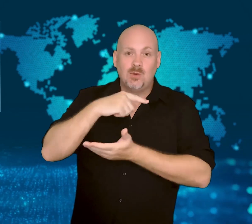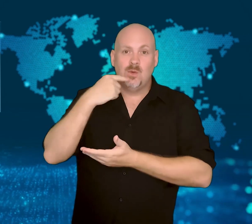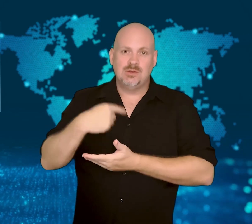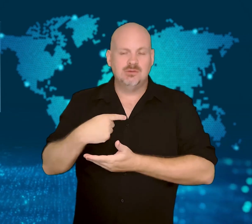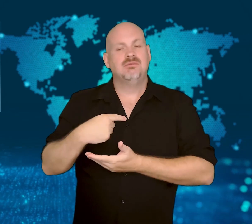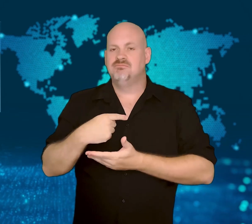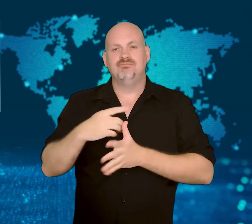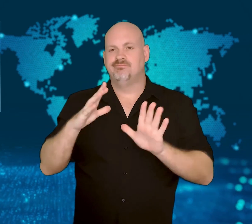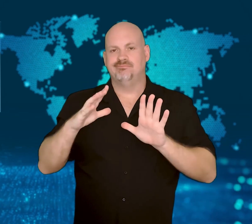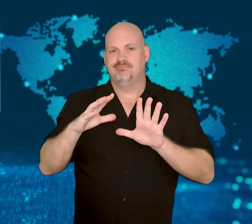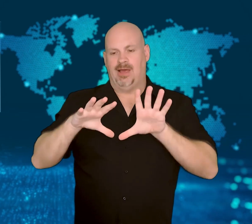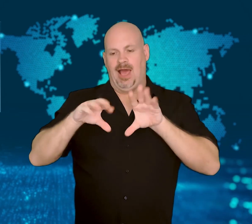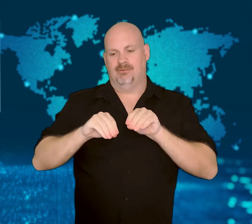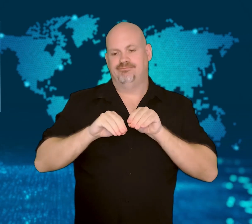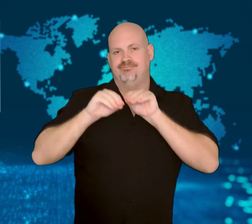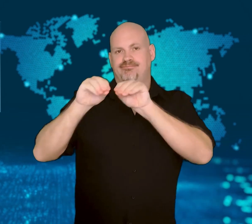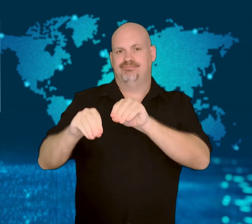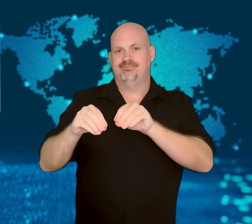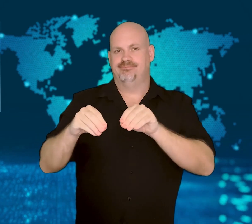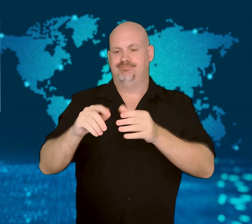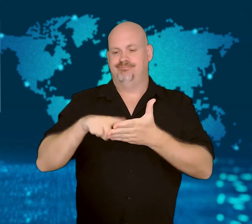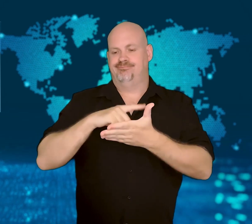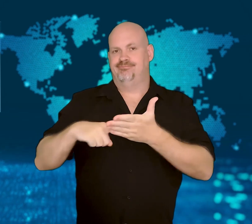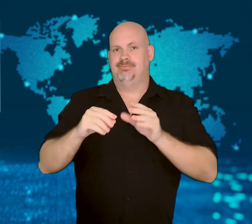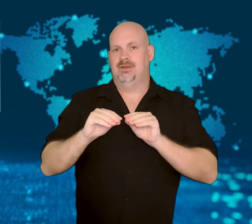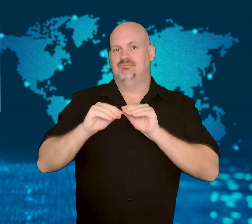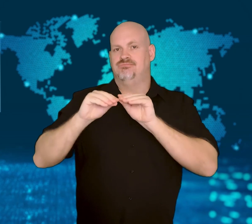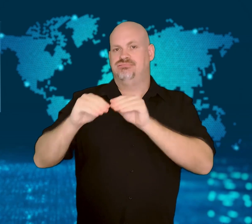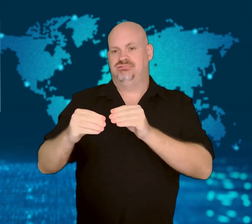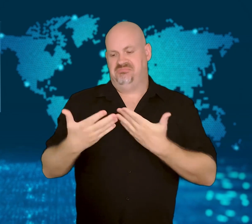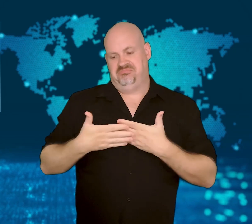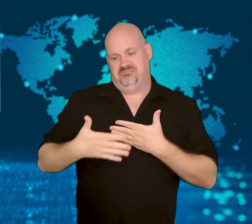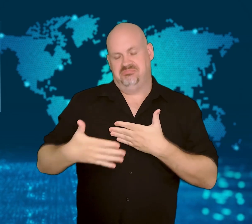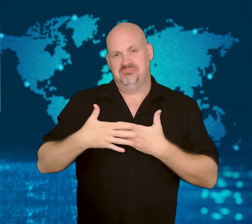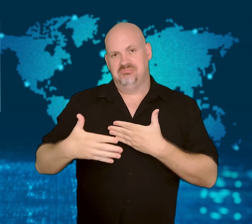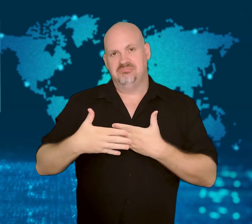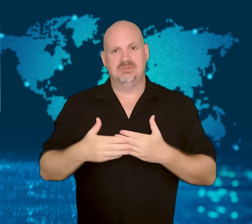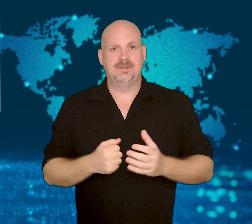The EU plans to suspend its visa travel agreements with Russia this week.